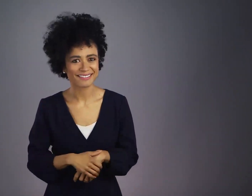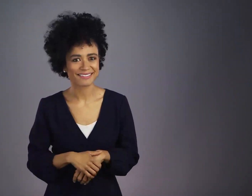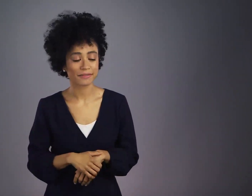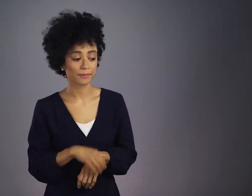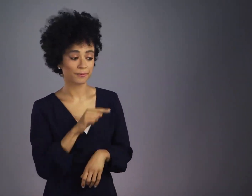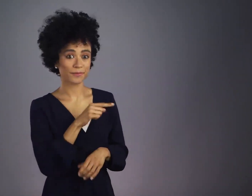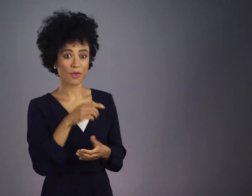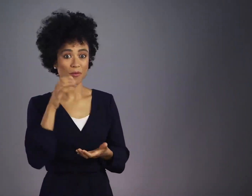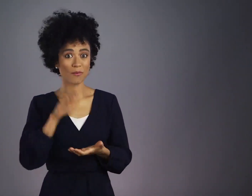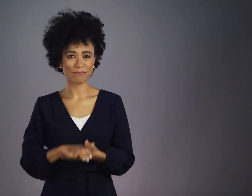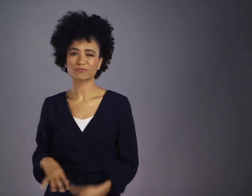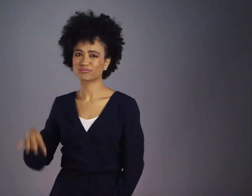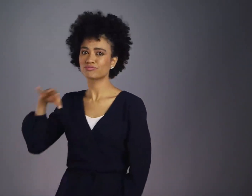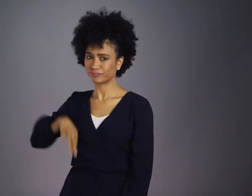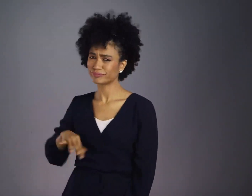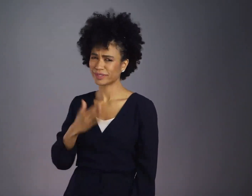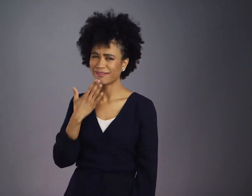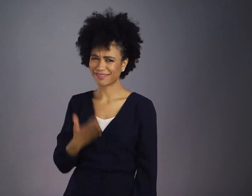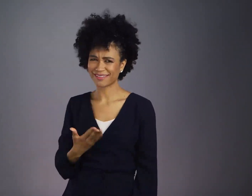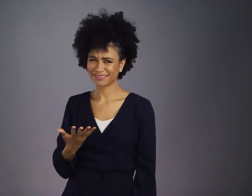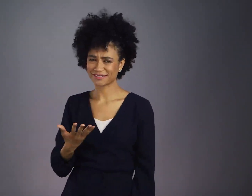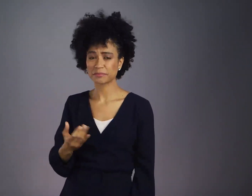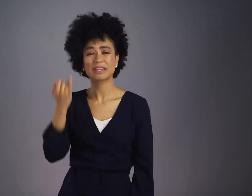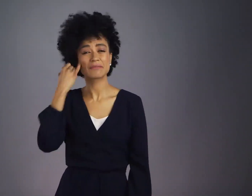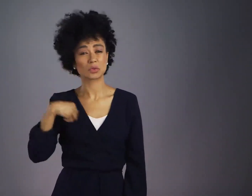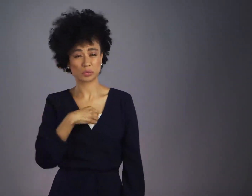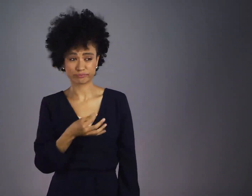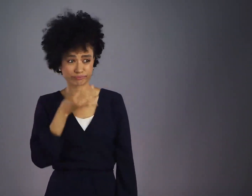It is as good for the wife as for the husband.